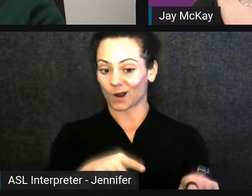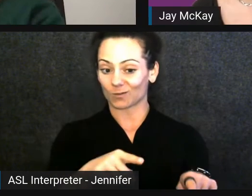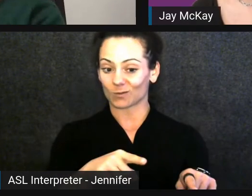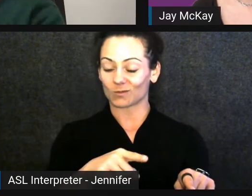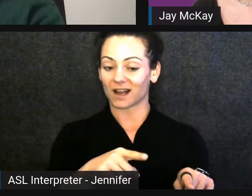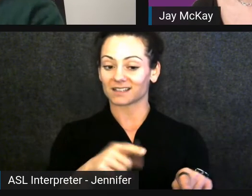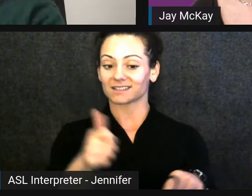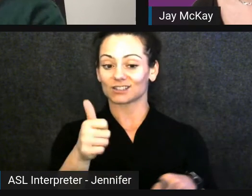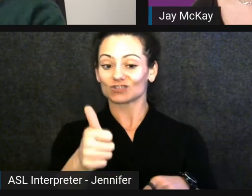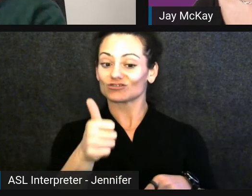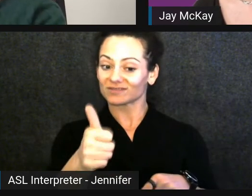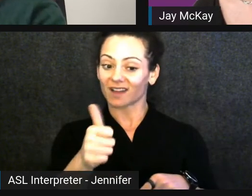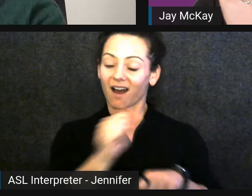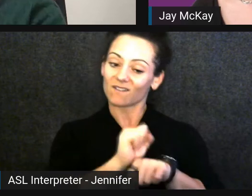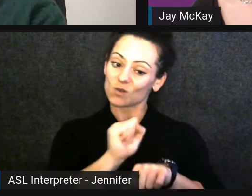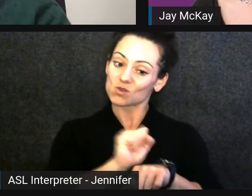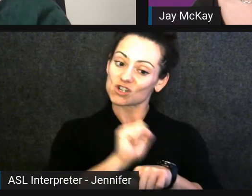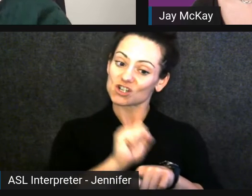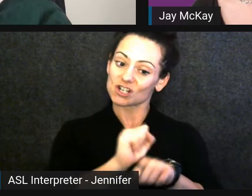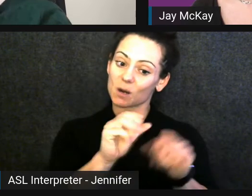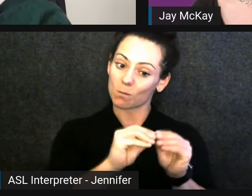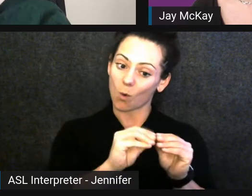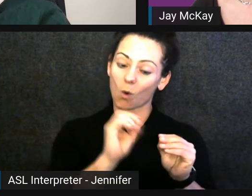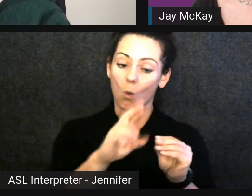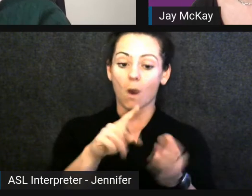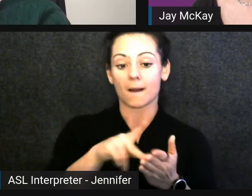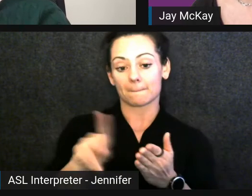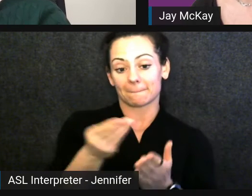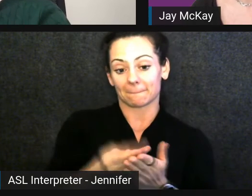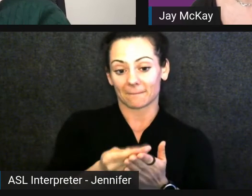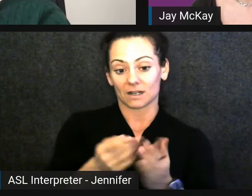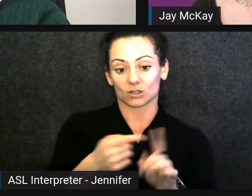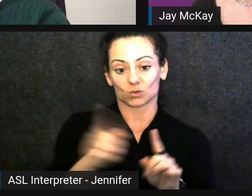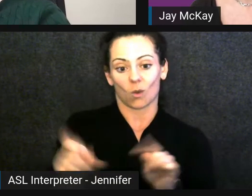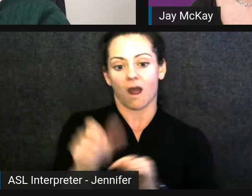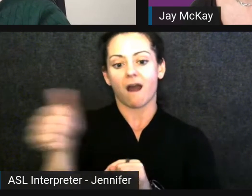versus paying some money for the check, right?